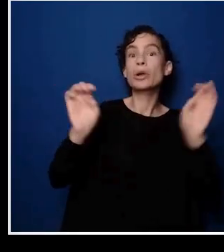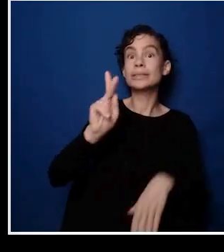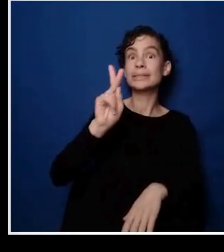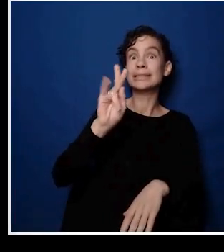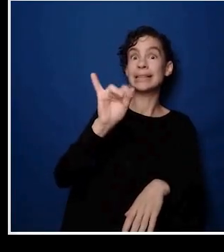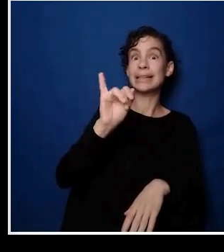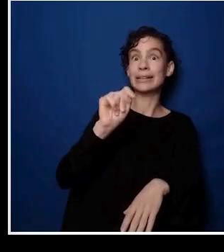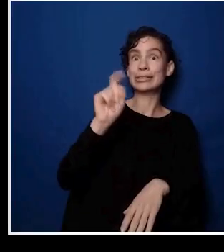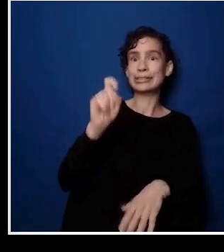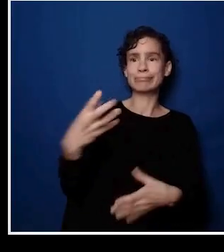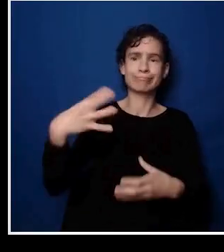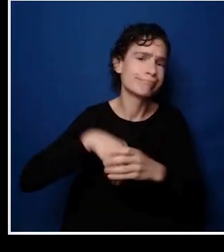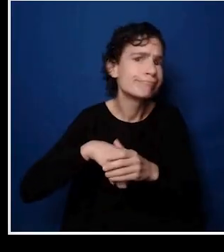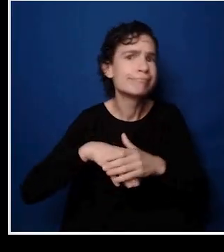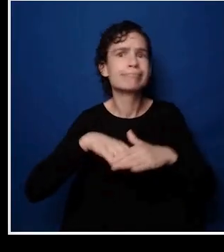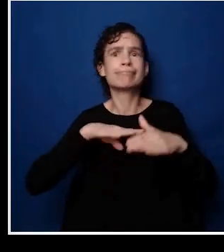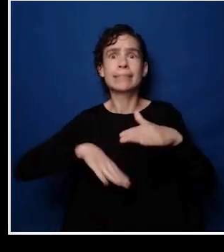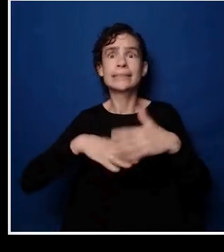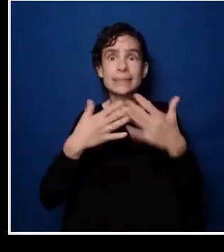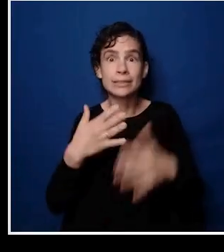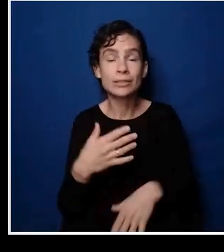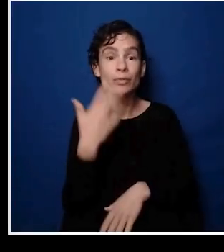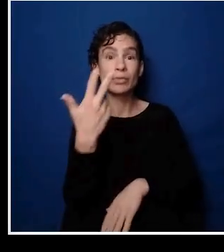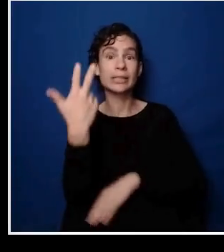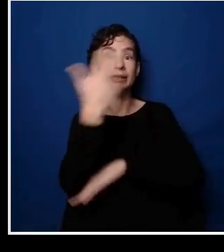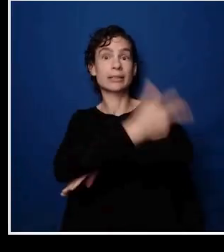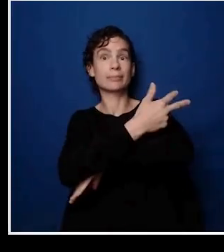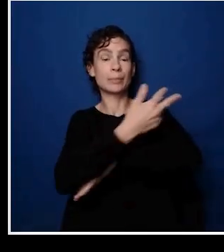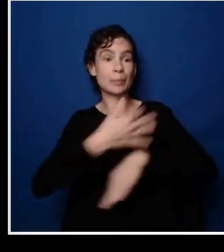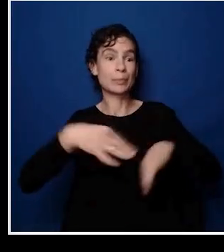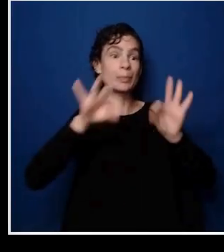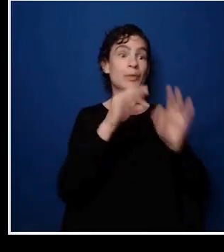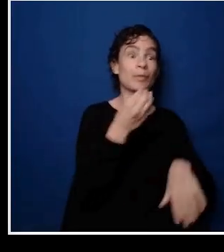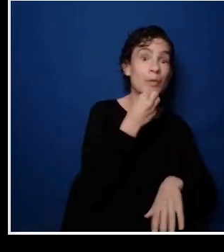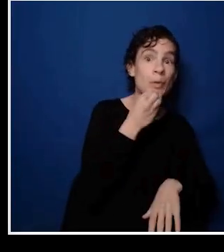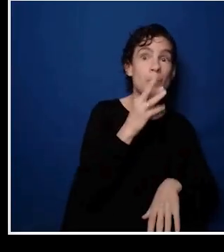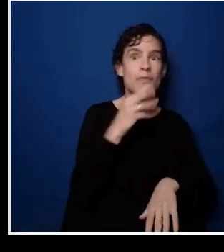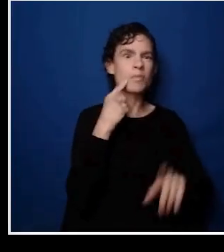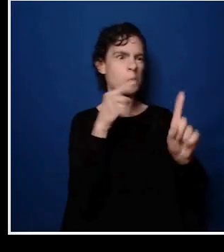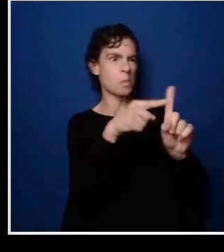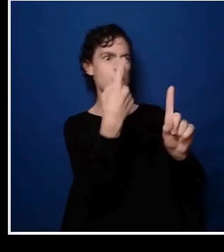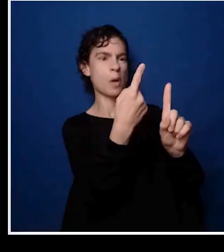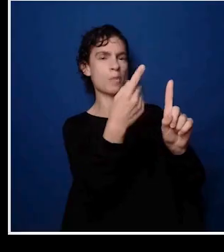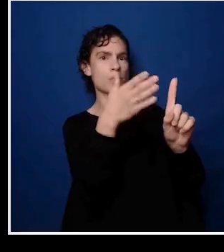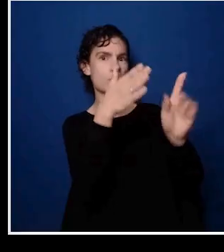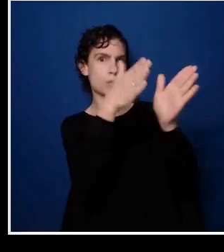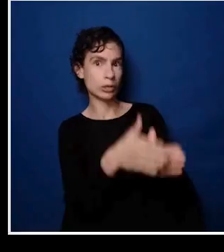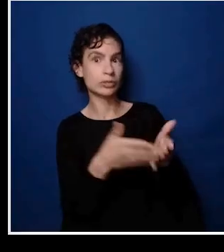such as a three-day supply of water and food per person, extra clothing, first aid supplies,